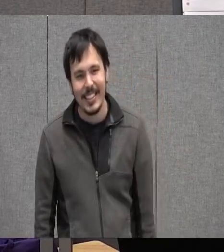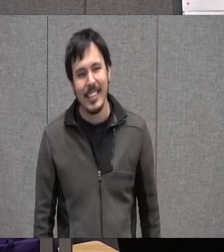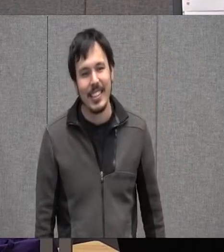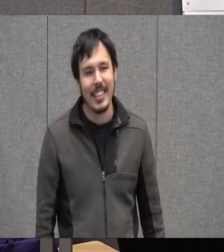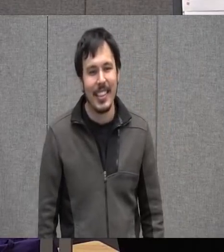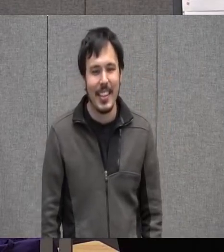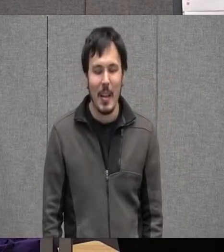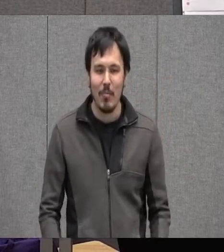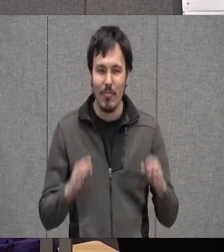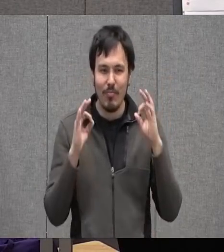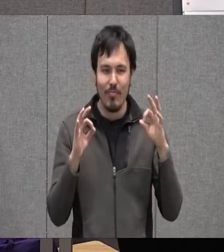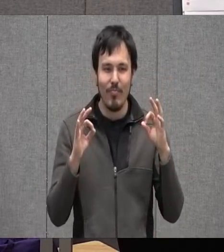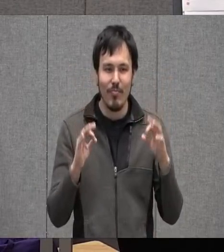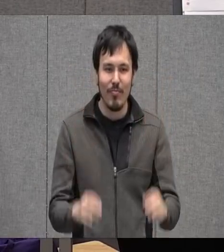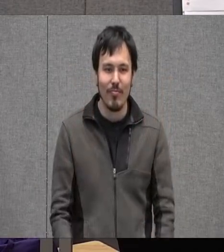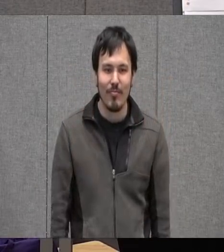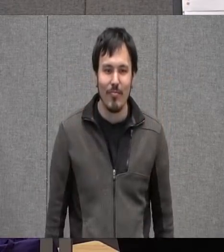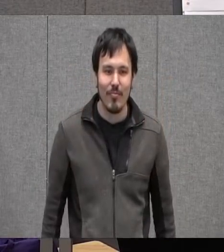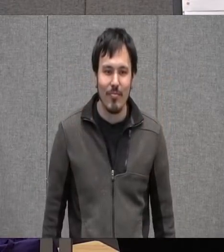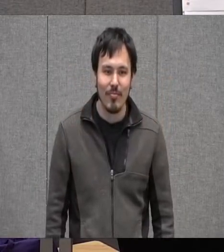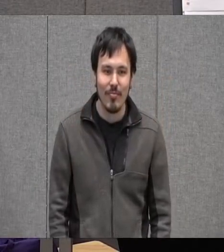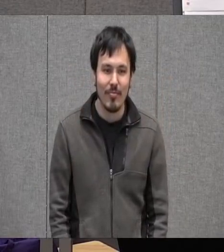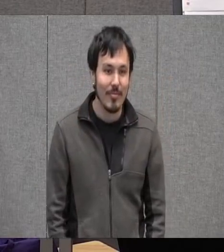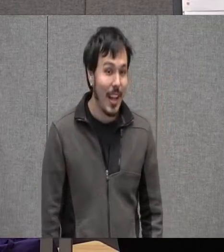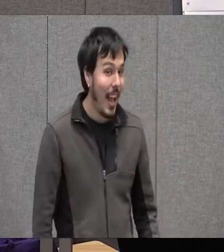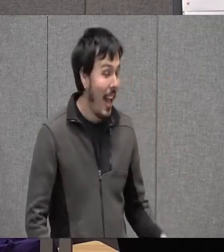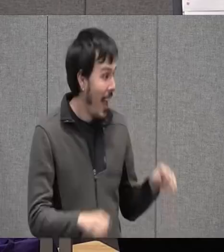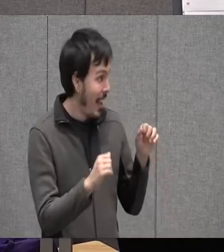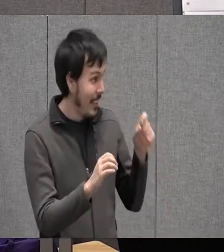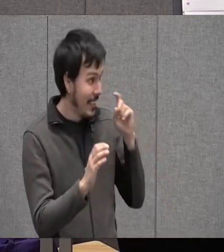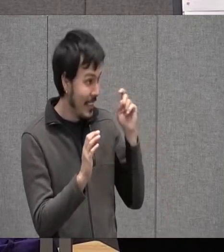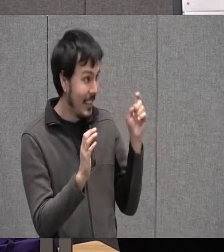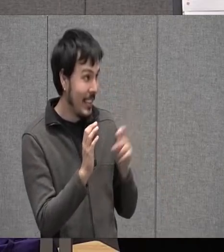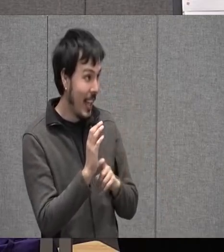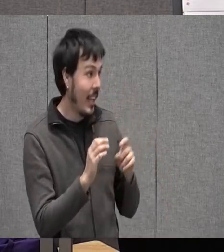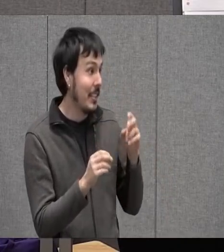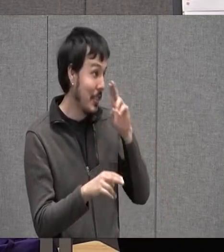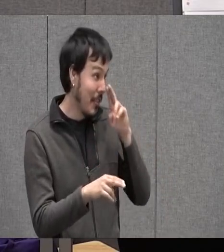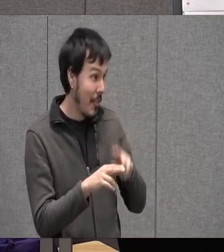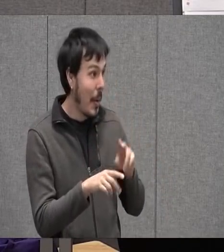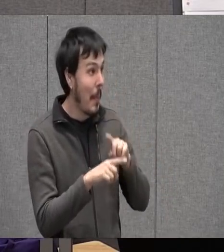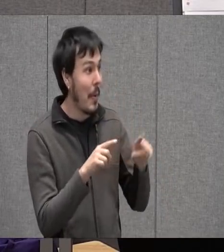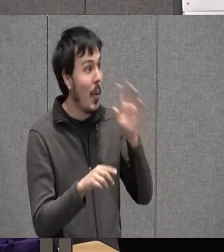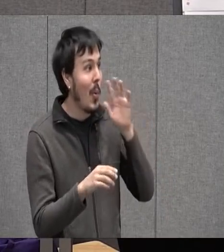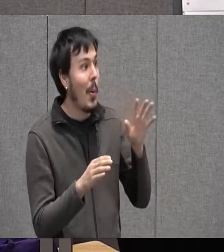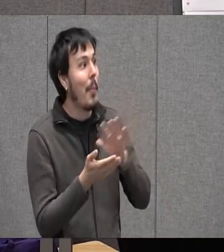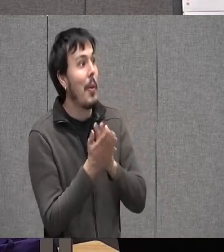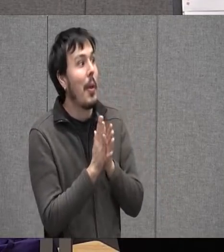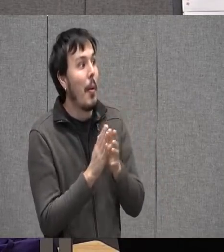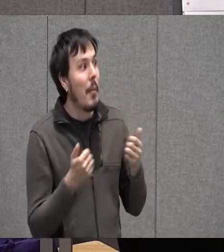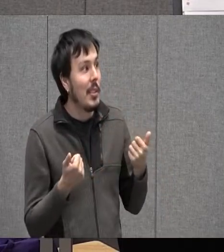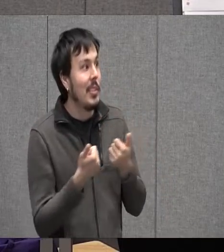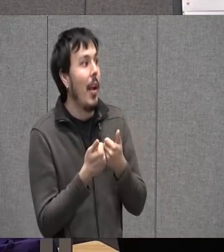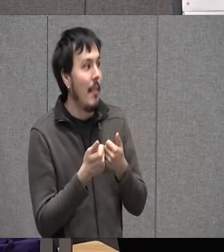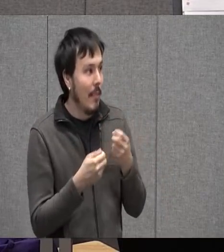All right. I can already tell that this is going to be fun, but it's going to start getting a lot harder very fast. All right.